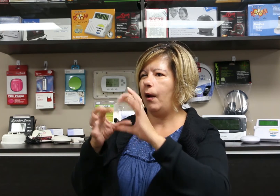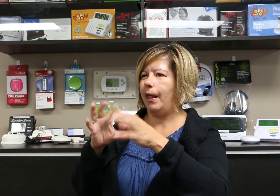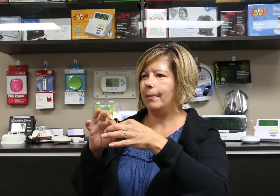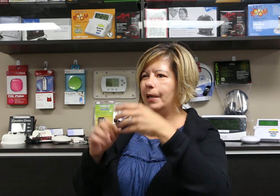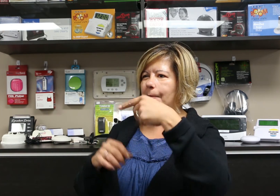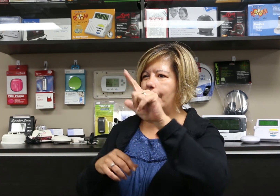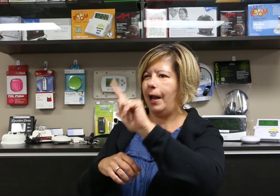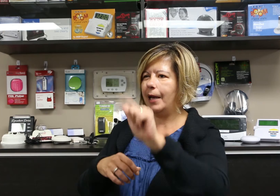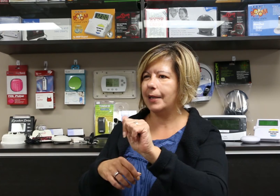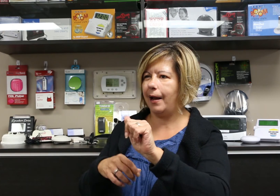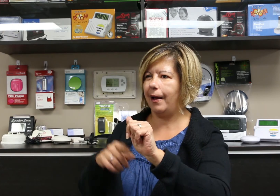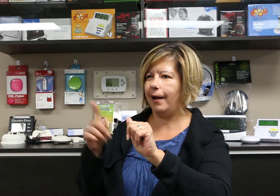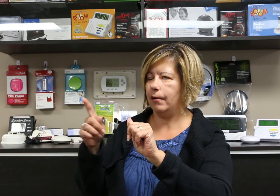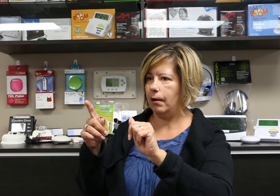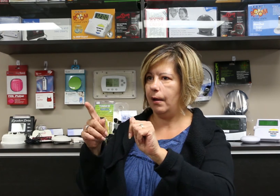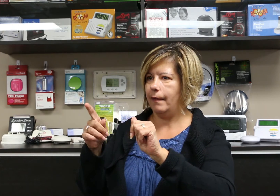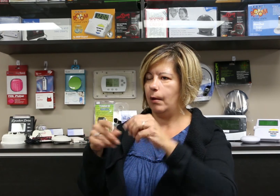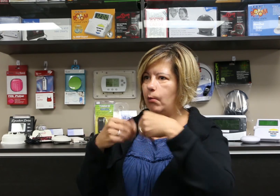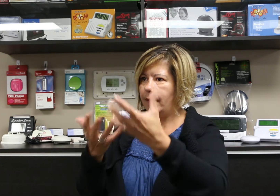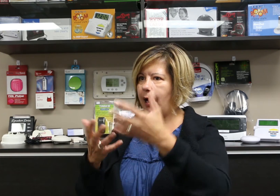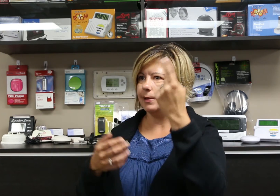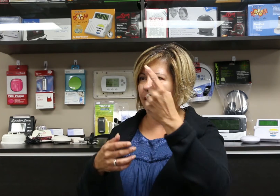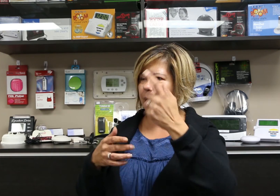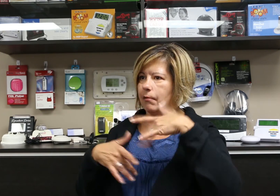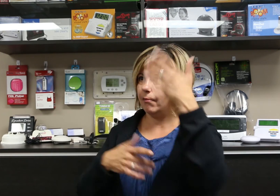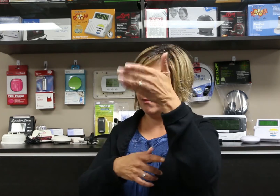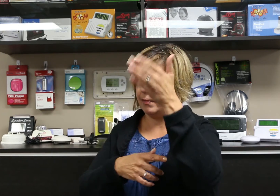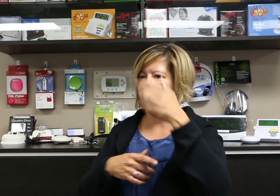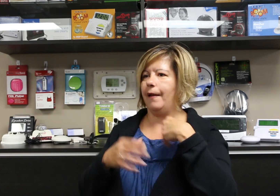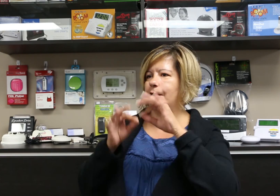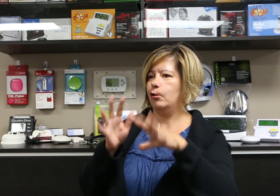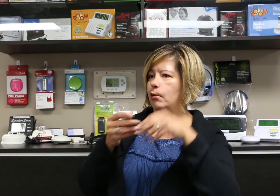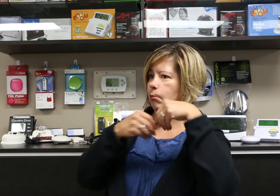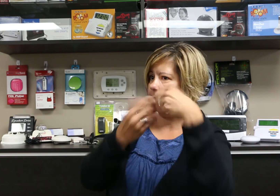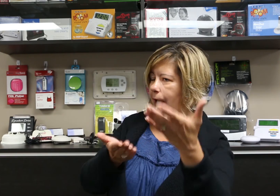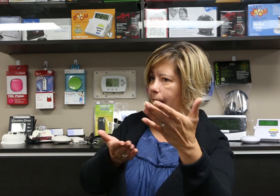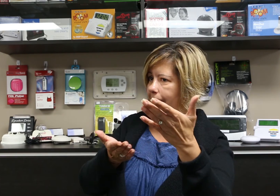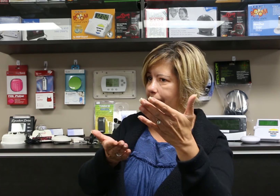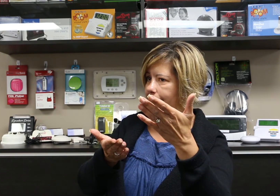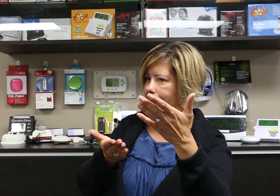For example, anything that's going on at Olympic Plaza, they will be providing interpreting